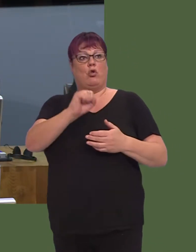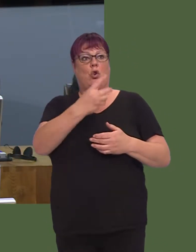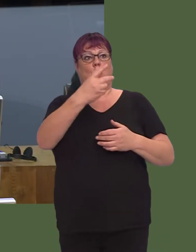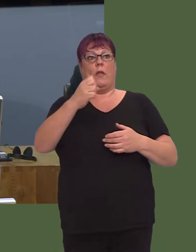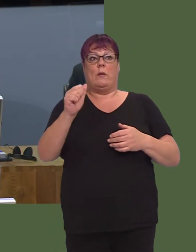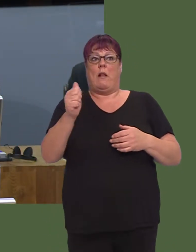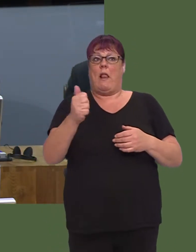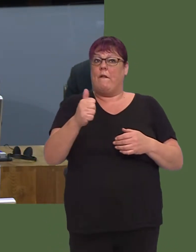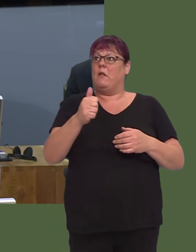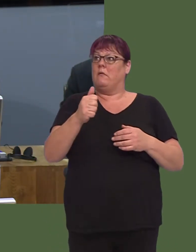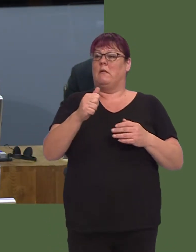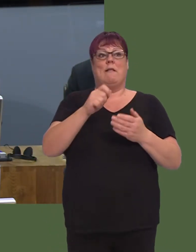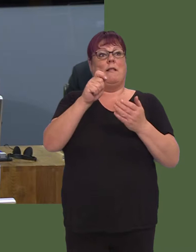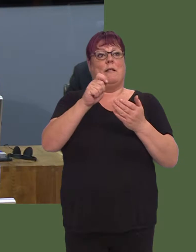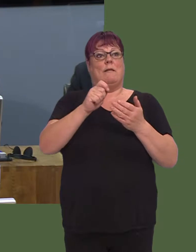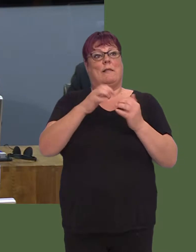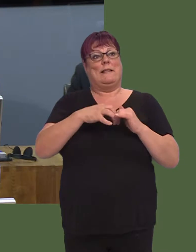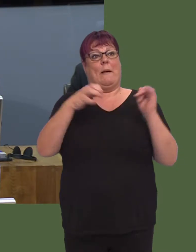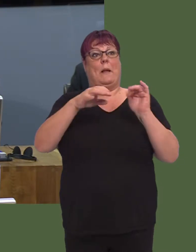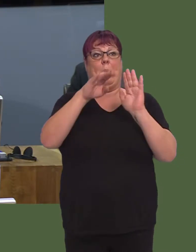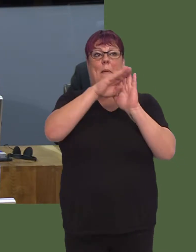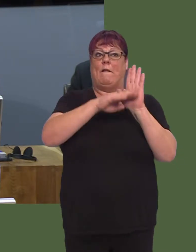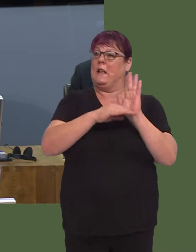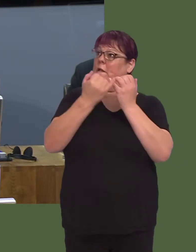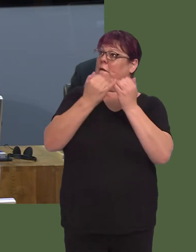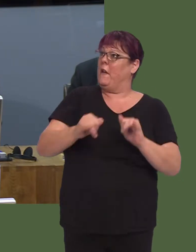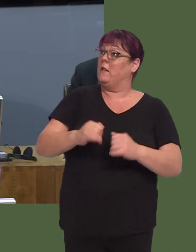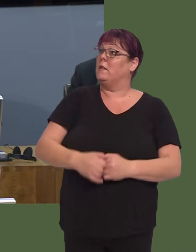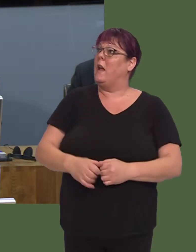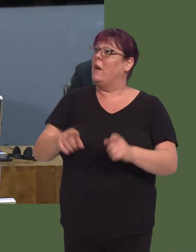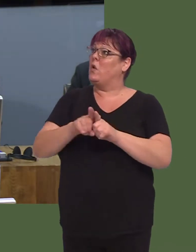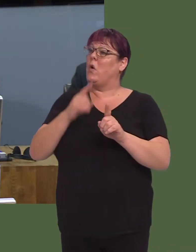for failing to meet your 2011 Assembly manifesto commitment?